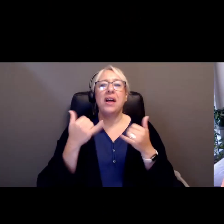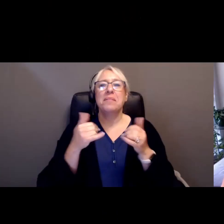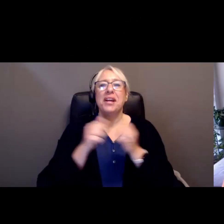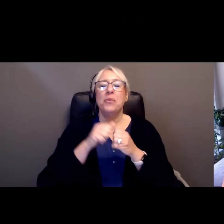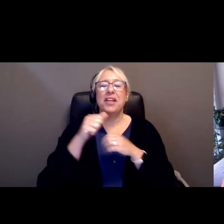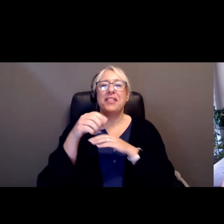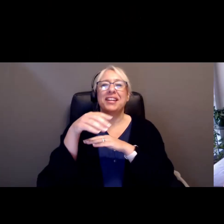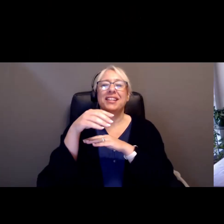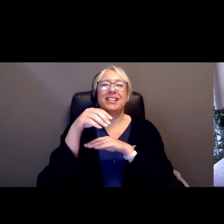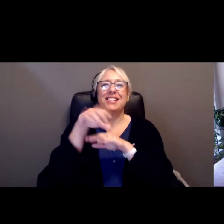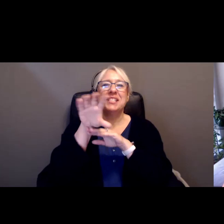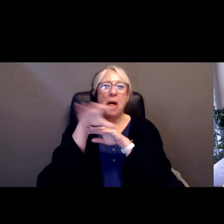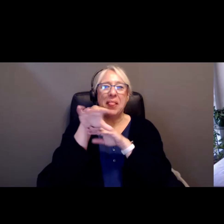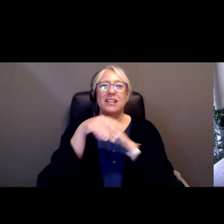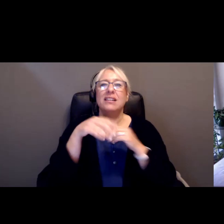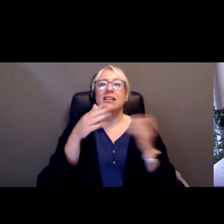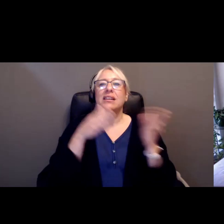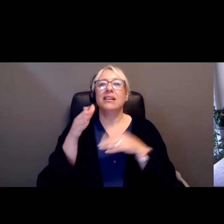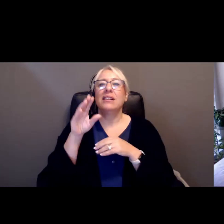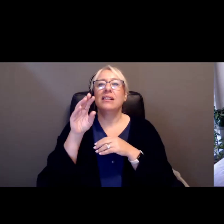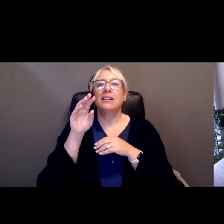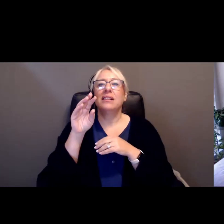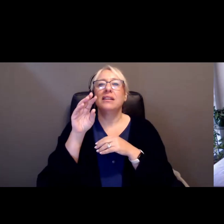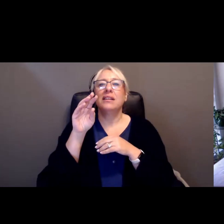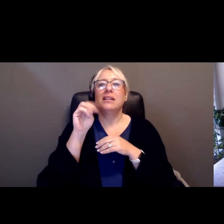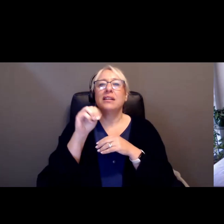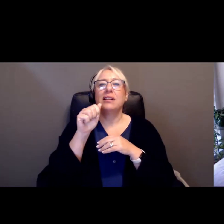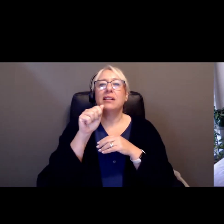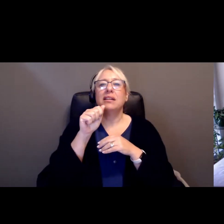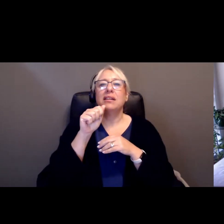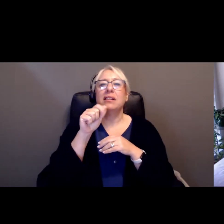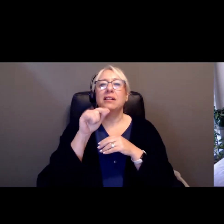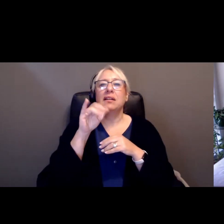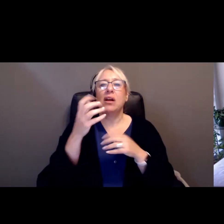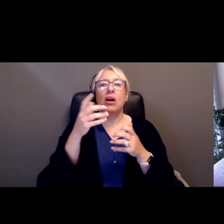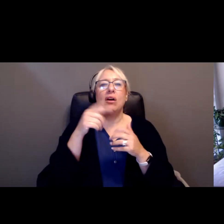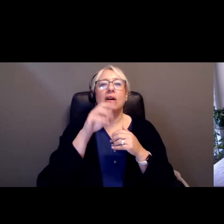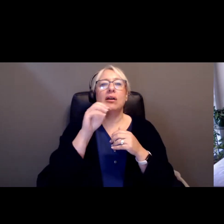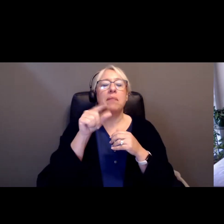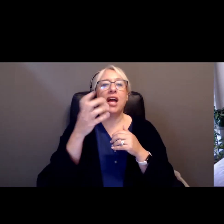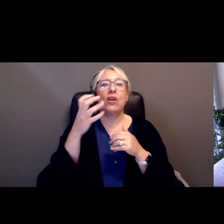go. Maggie or Fran, would you like to go next? >> FRAN ODETTE: I can go next if that’s okay.